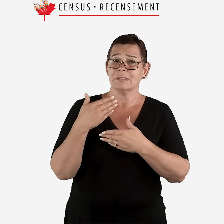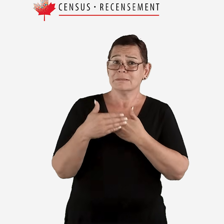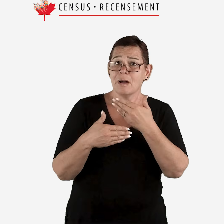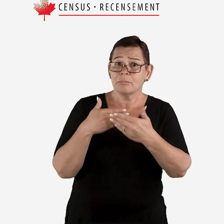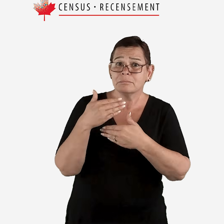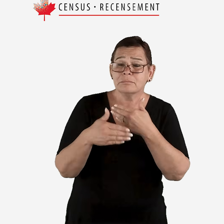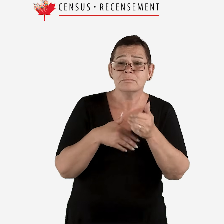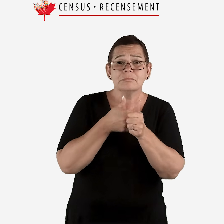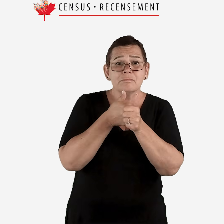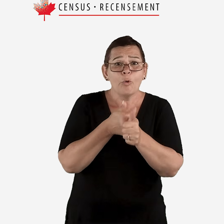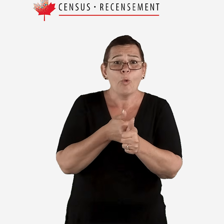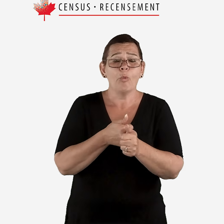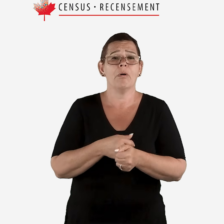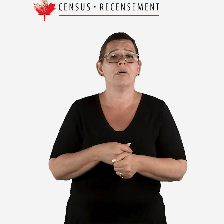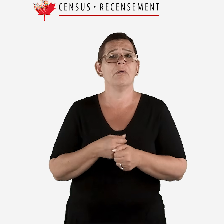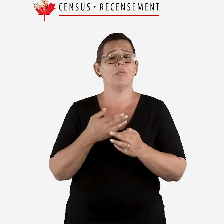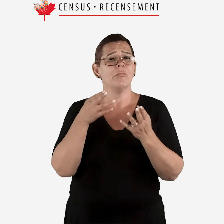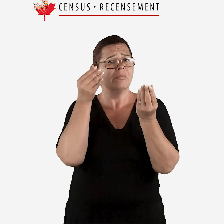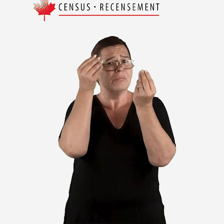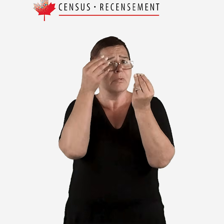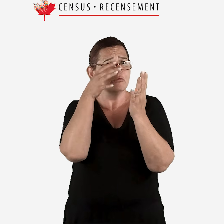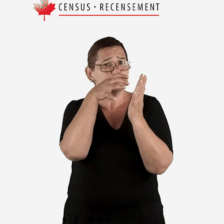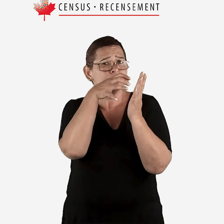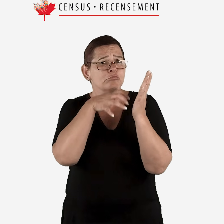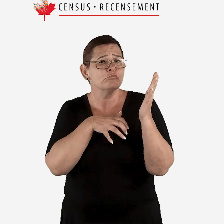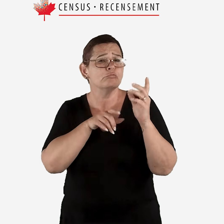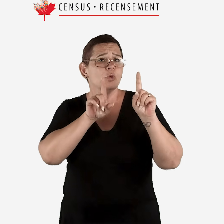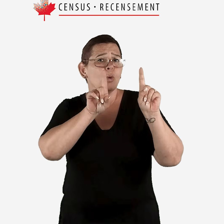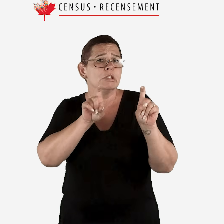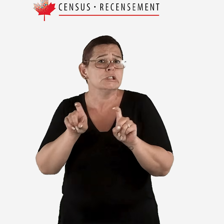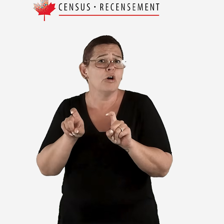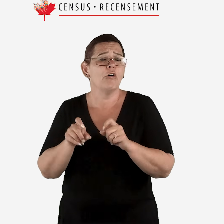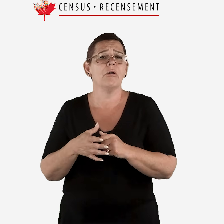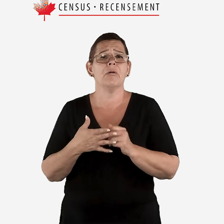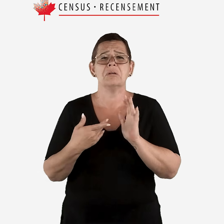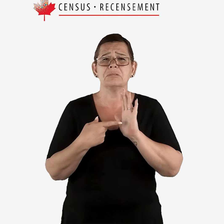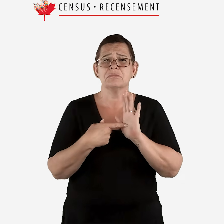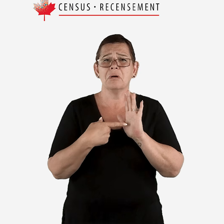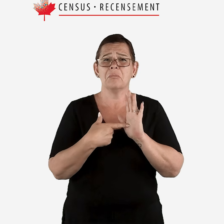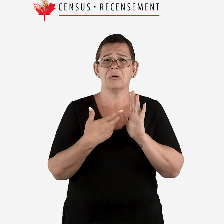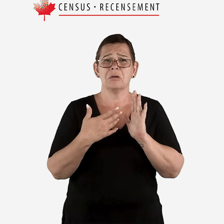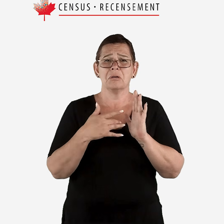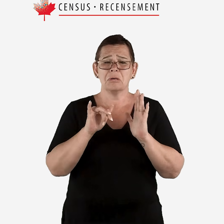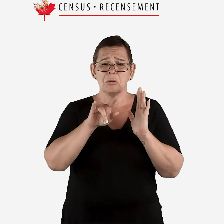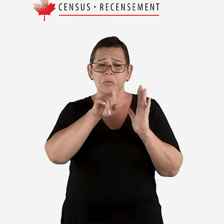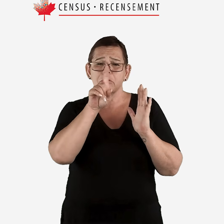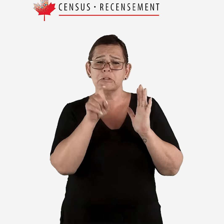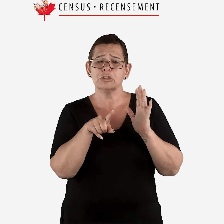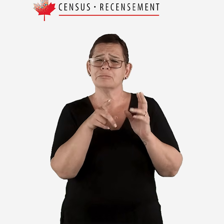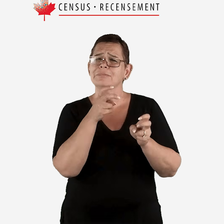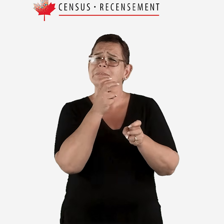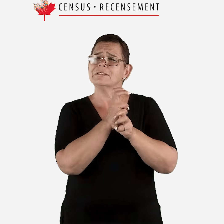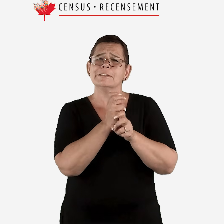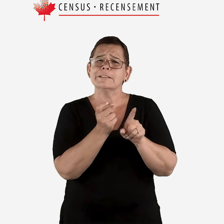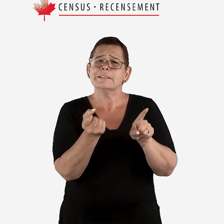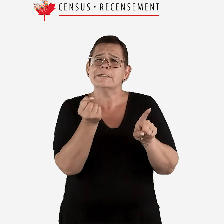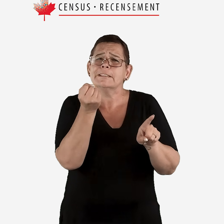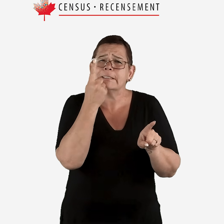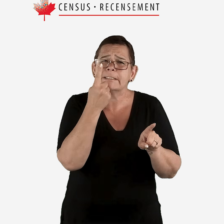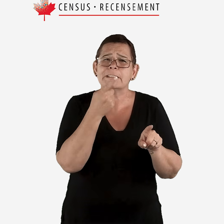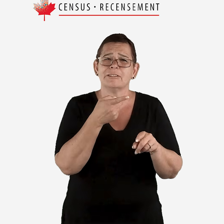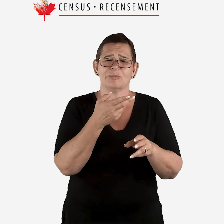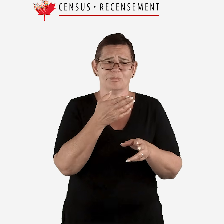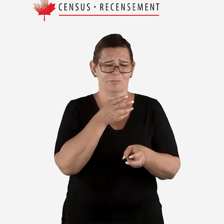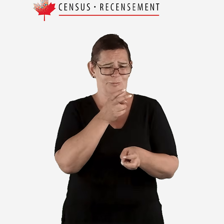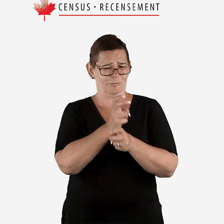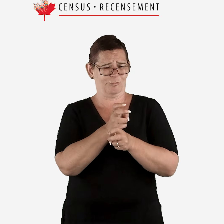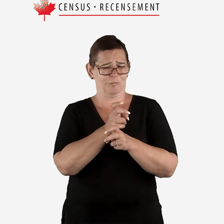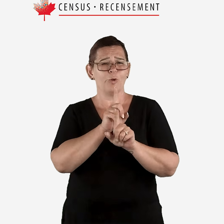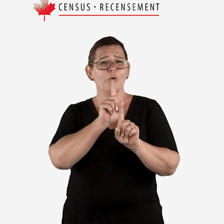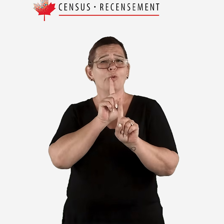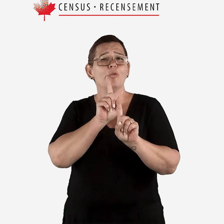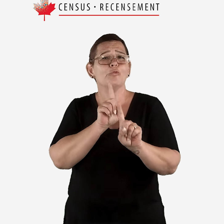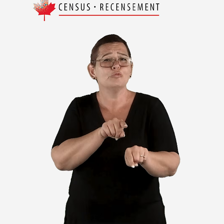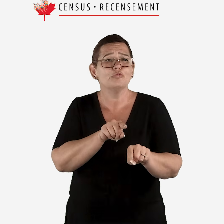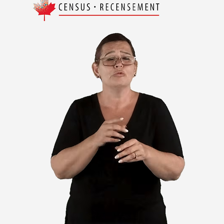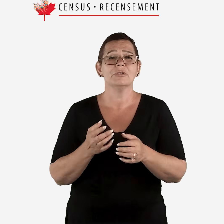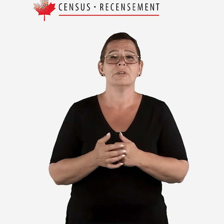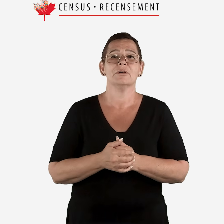the steps to follow or the content of this questionnaire (for example, a question that was difficult to understand or to answer)